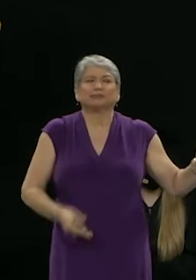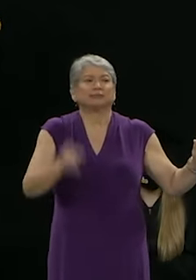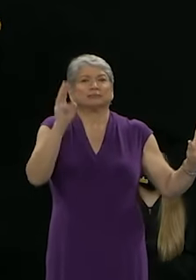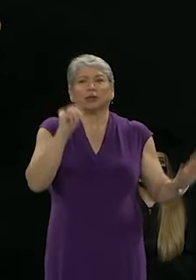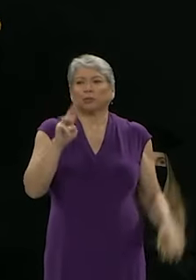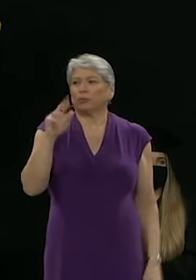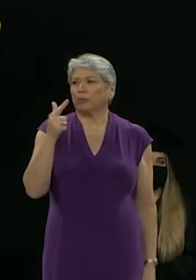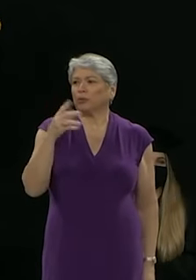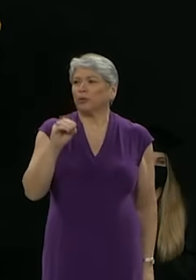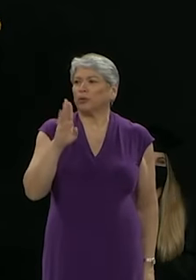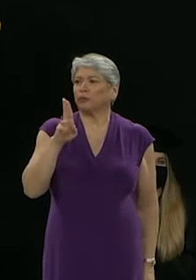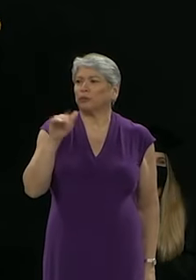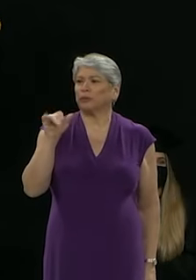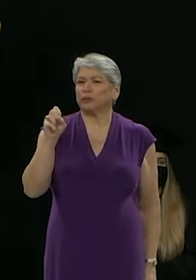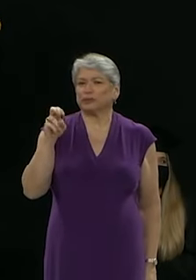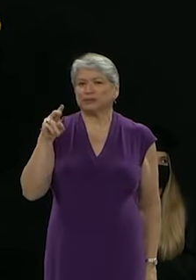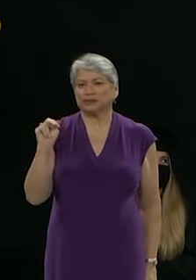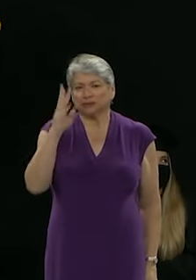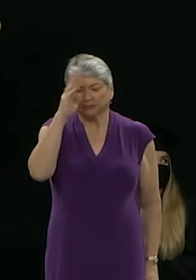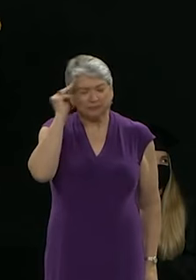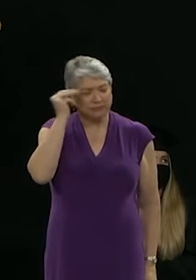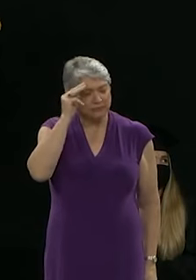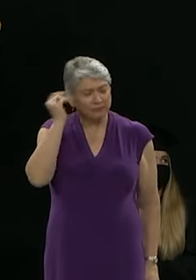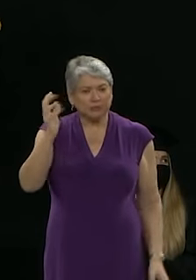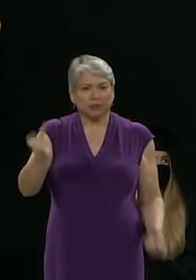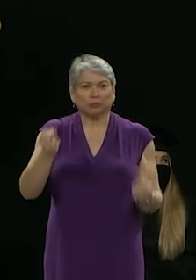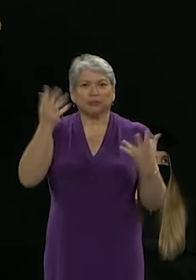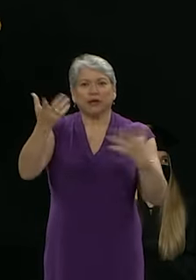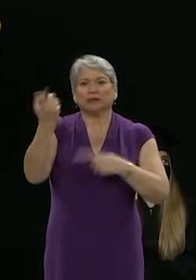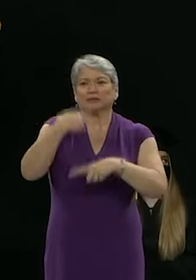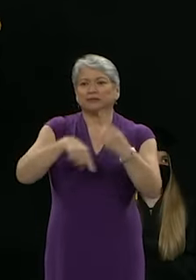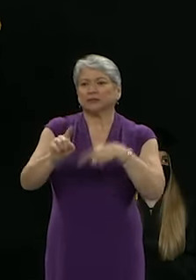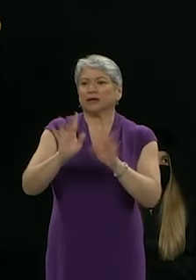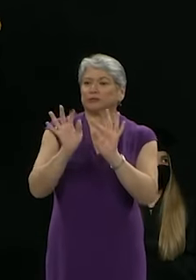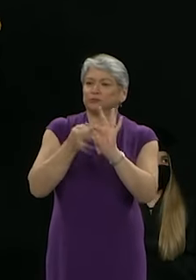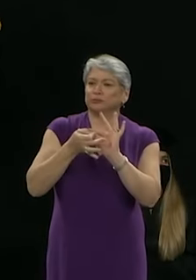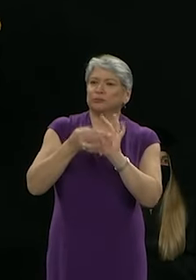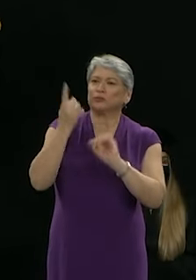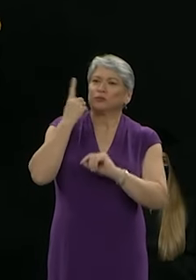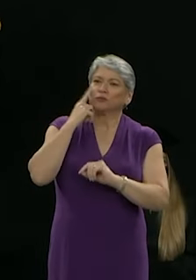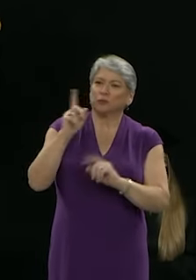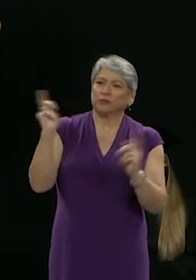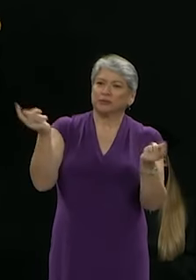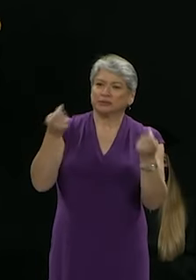Ms. Margo Buisson, who is providing sign interpretation for the ceremony;